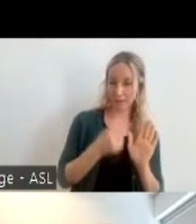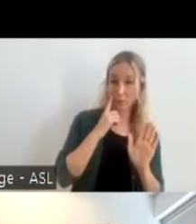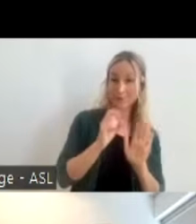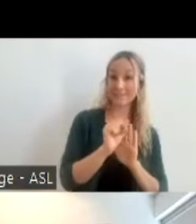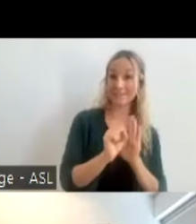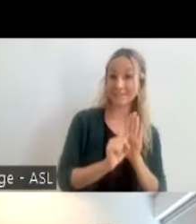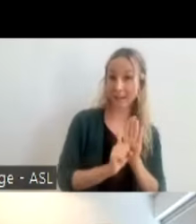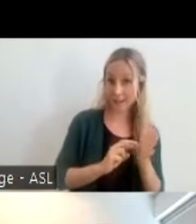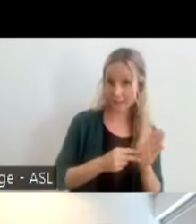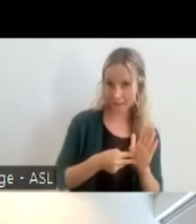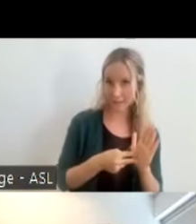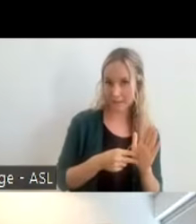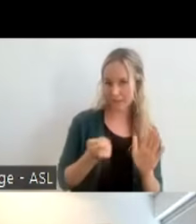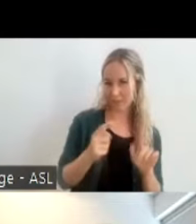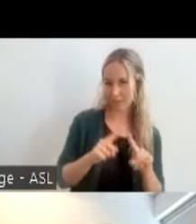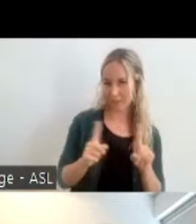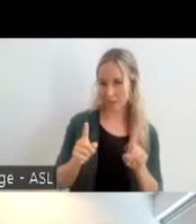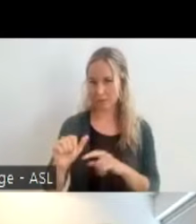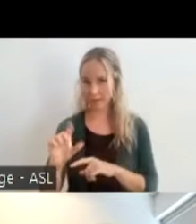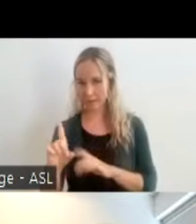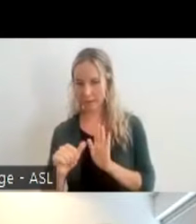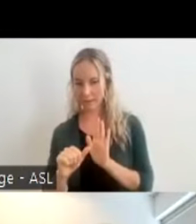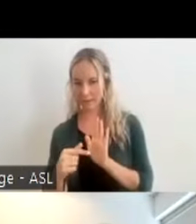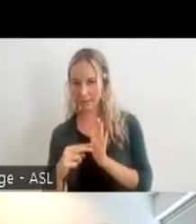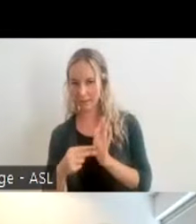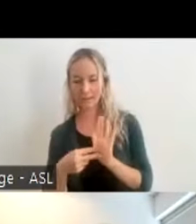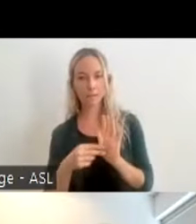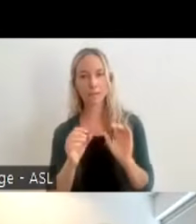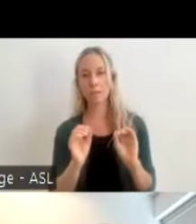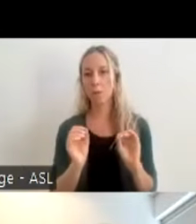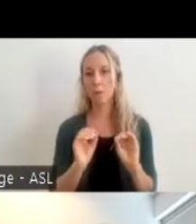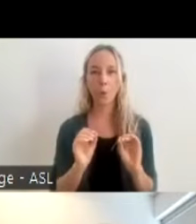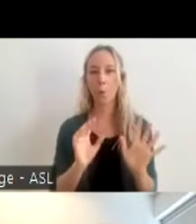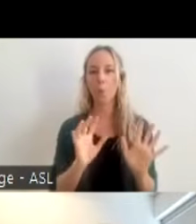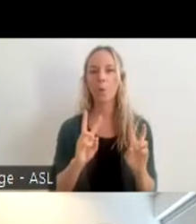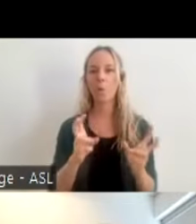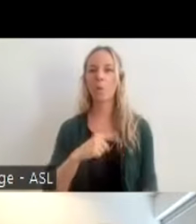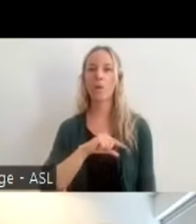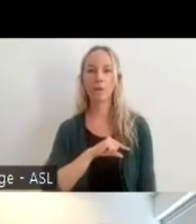no qualifier there that the impairment be substantial, It' s not necessary to affect a major life activity, So when